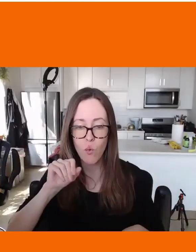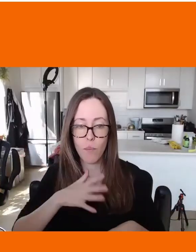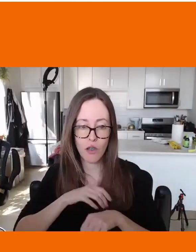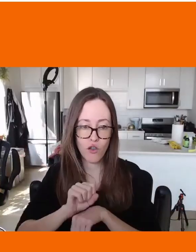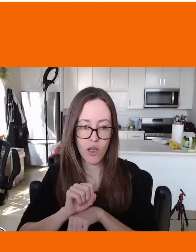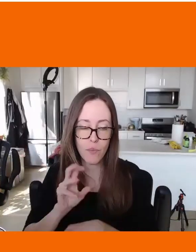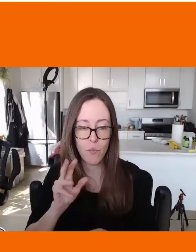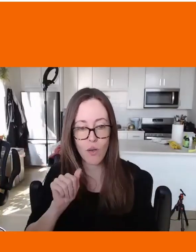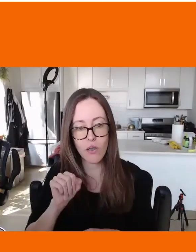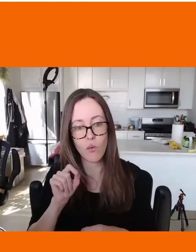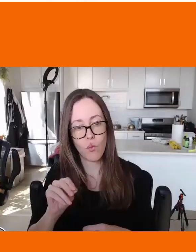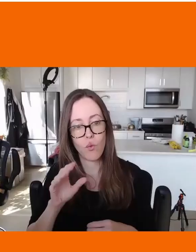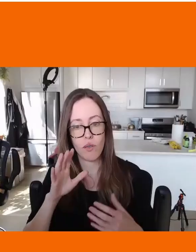because there was a lot of it.